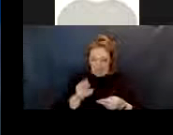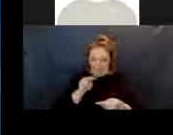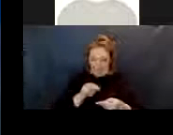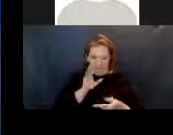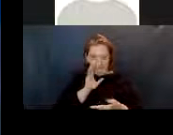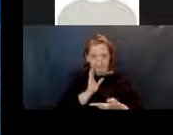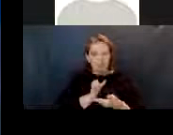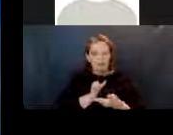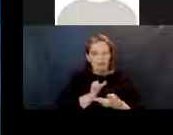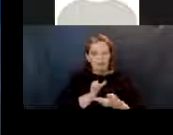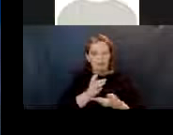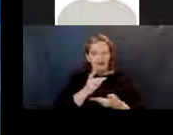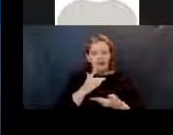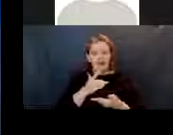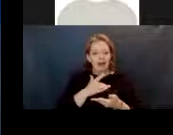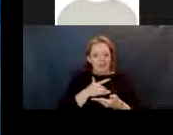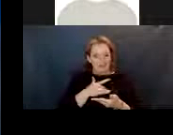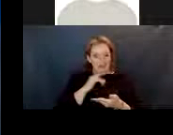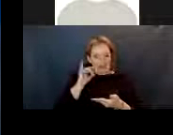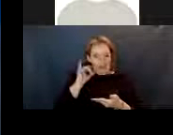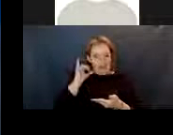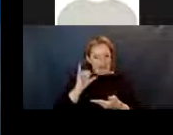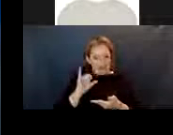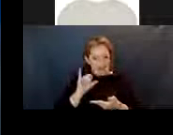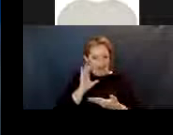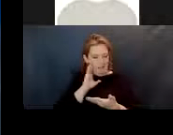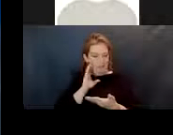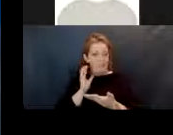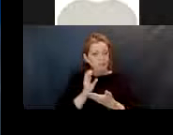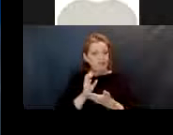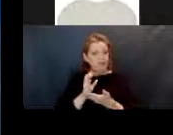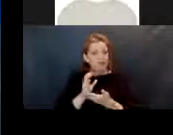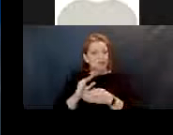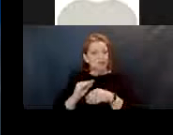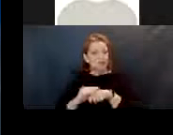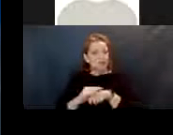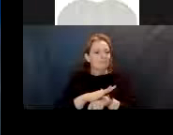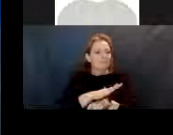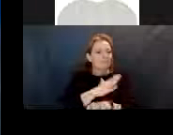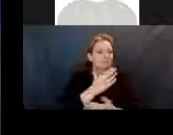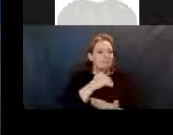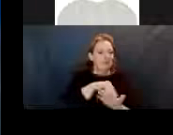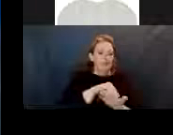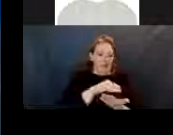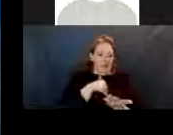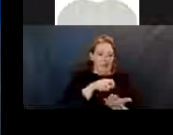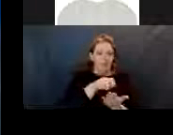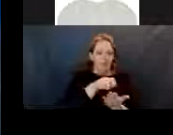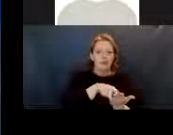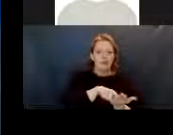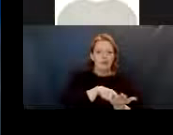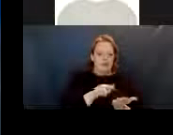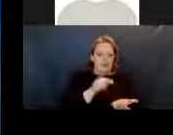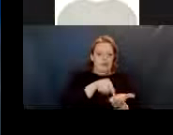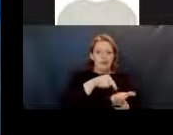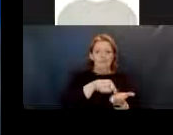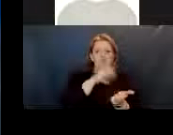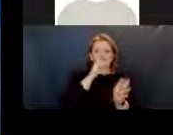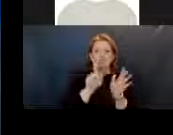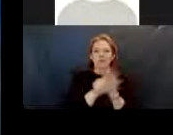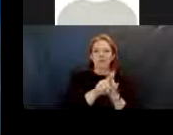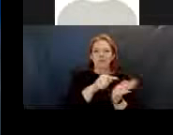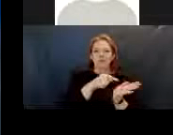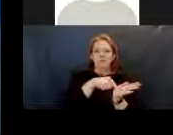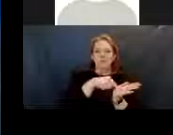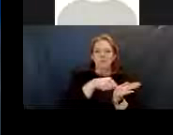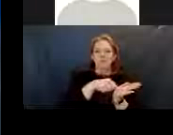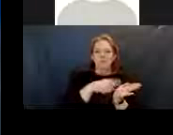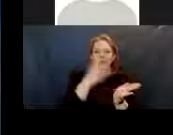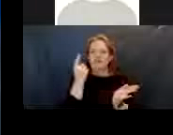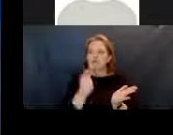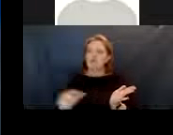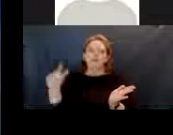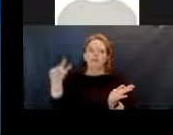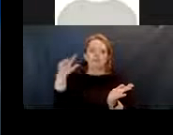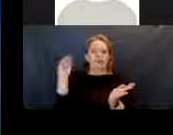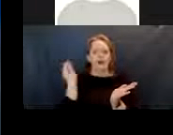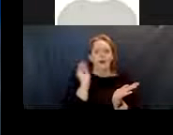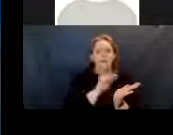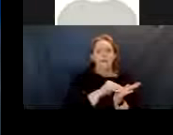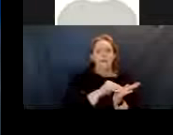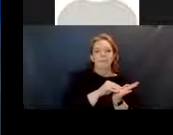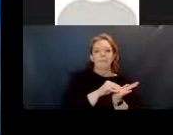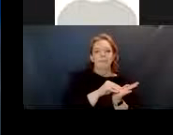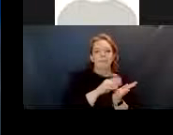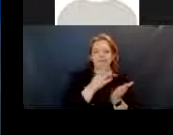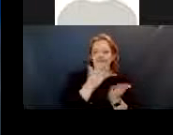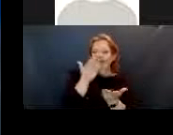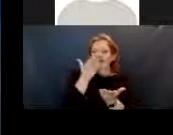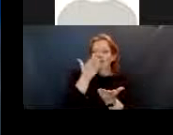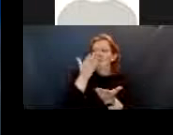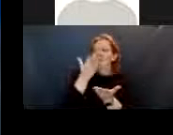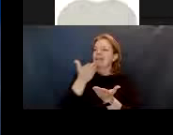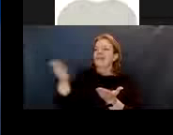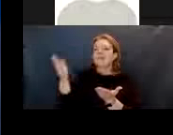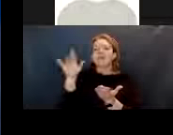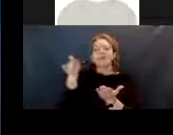up in my work and in my poetry, you know, bring either inanimate things to life or enliven